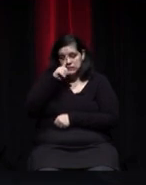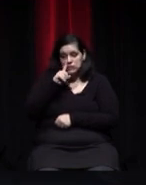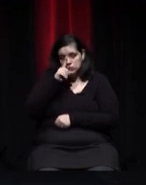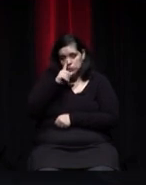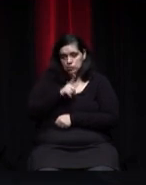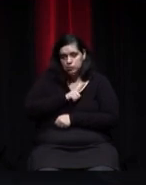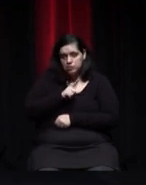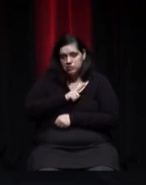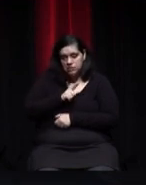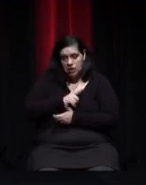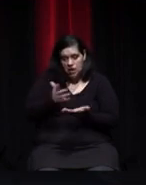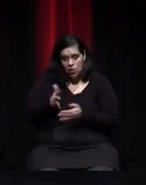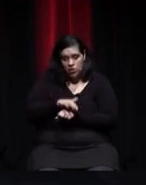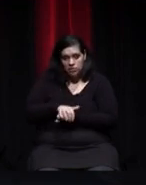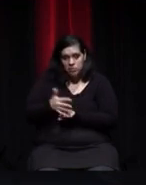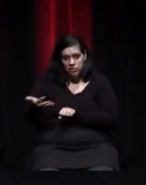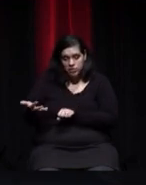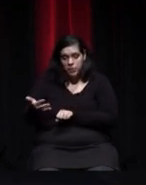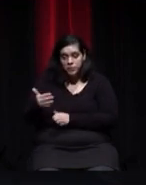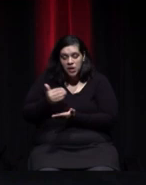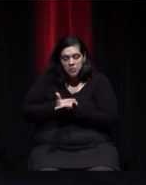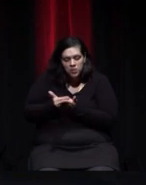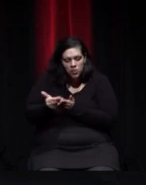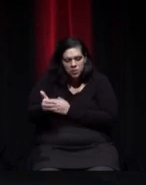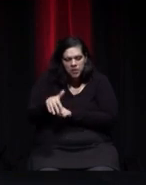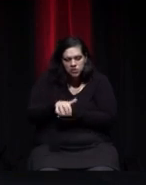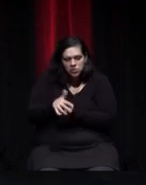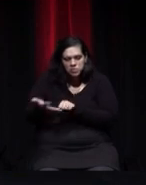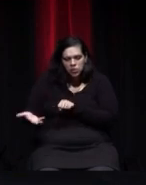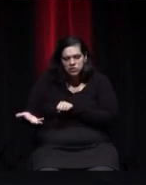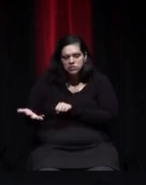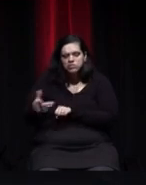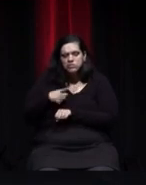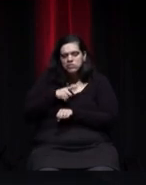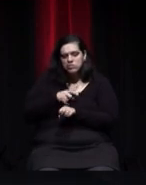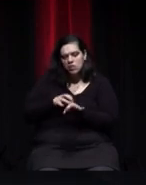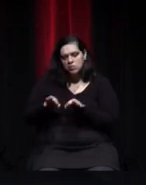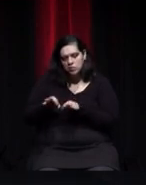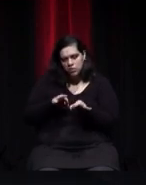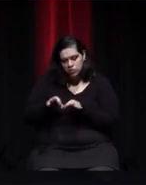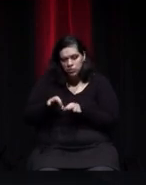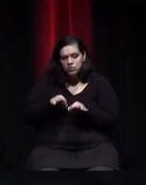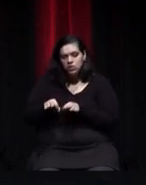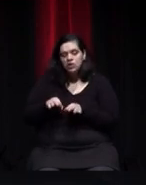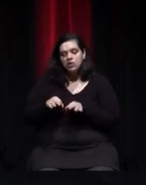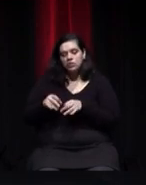At this beginning of democracy, there's a project, a place for the press.